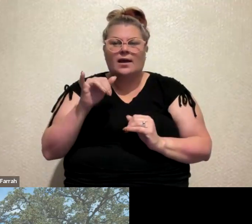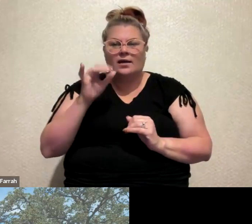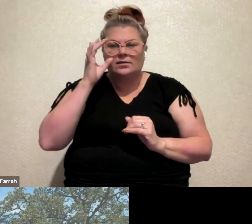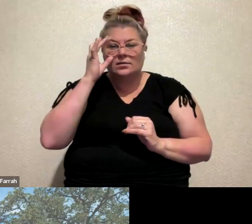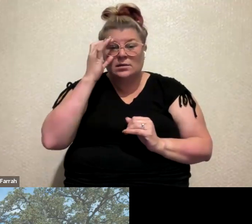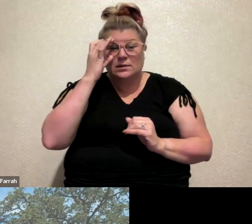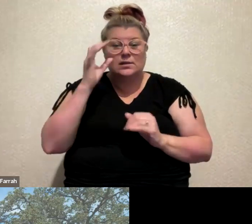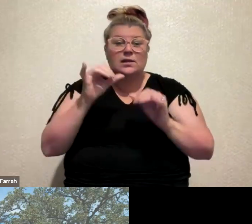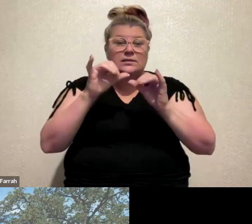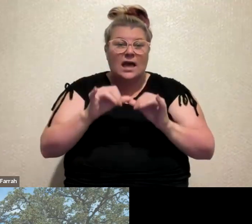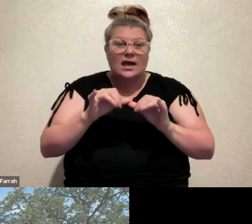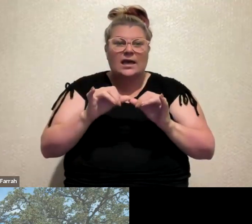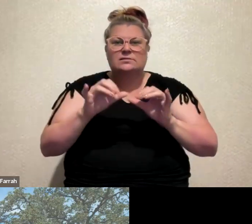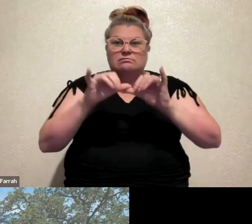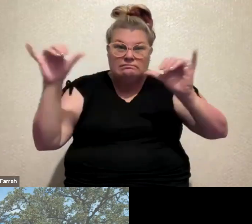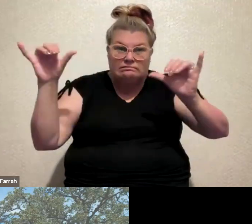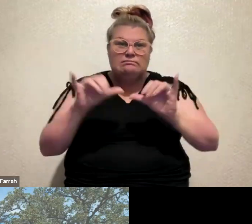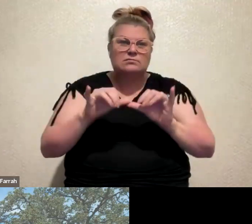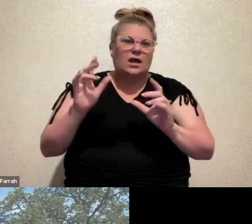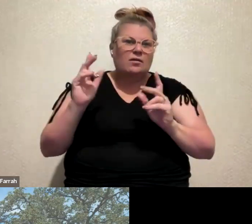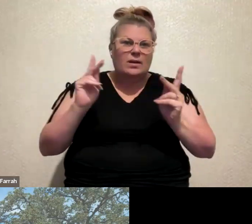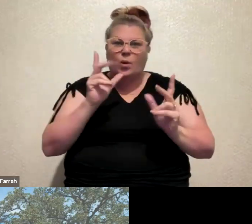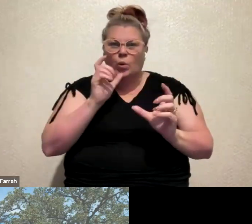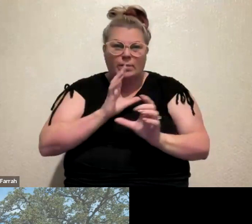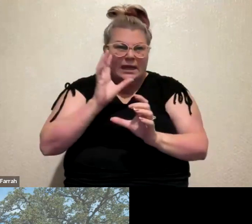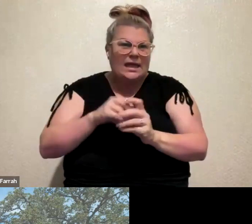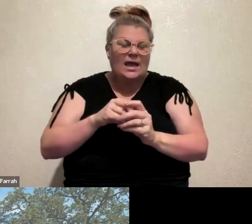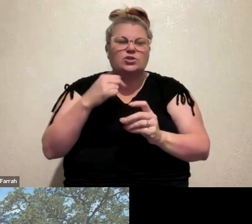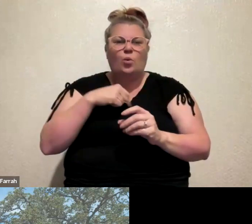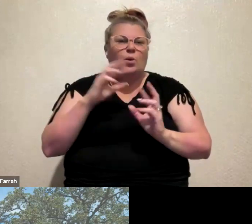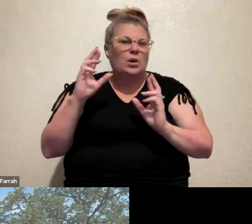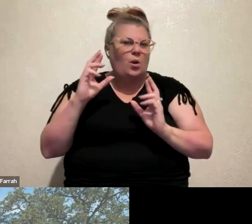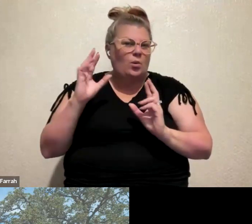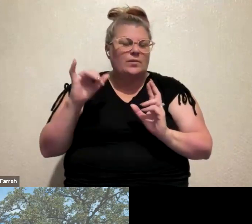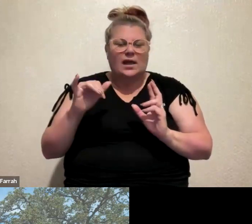scale of the engagement process, and we would hope that, given that interest and participation in the